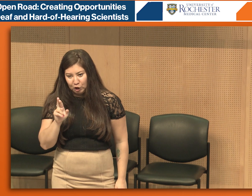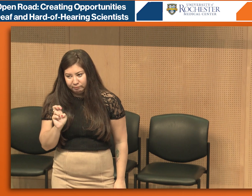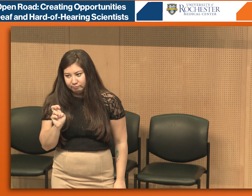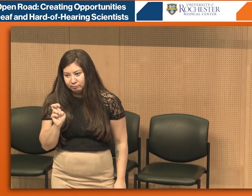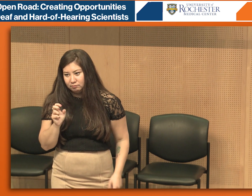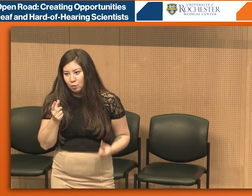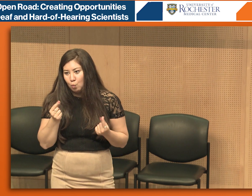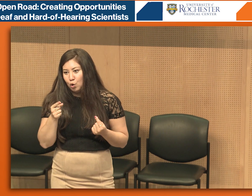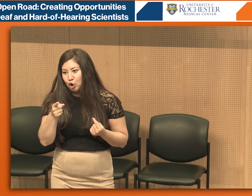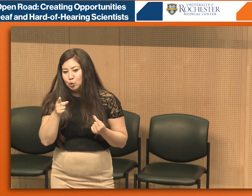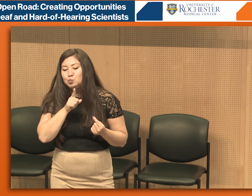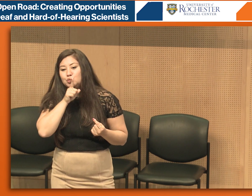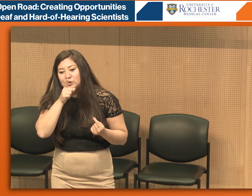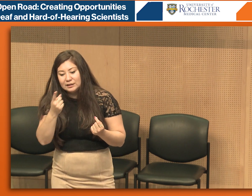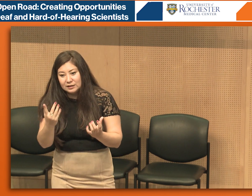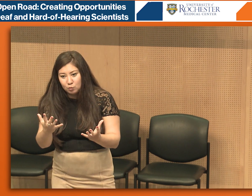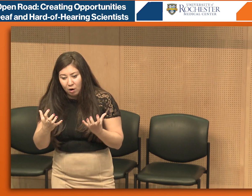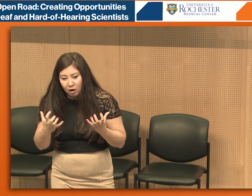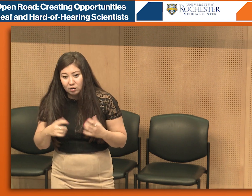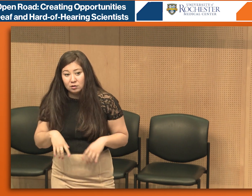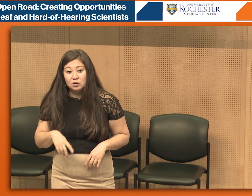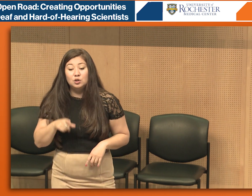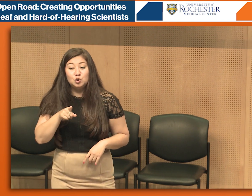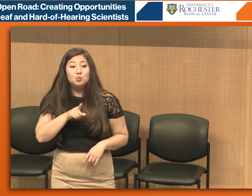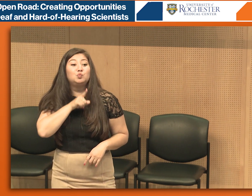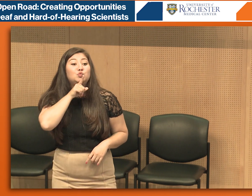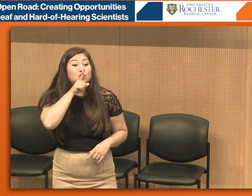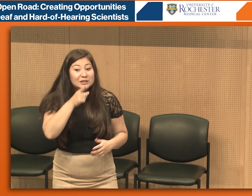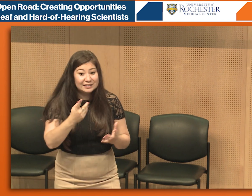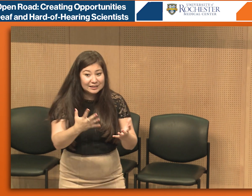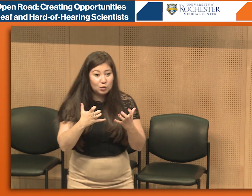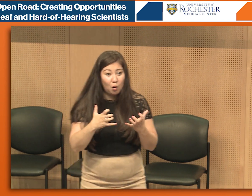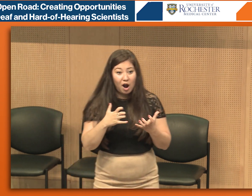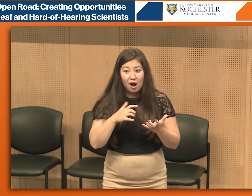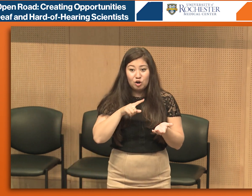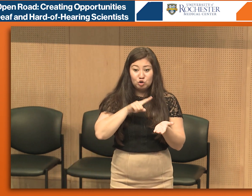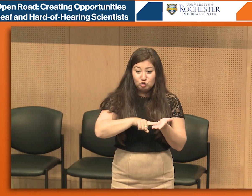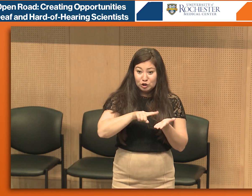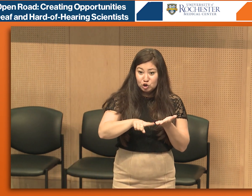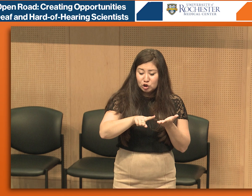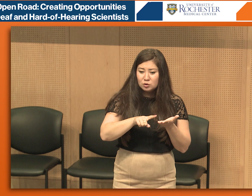You also really do need to look into who you are as a person